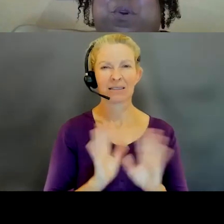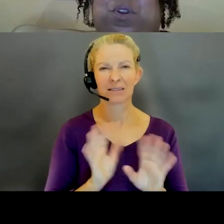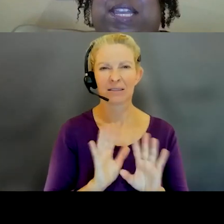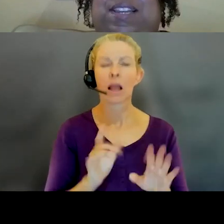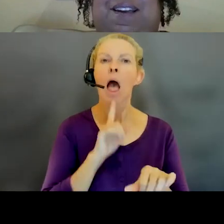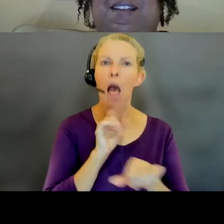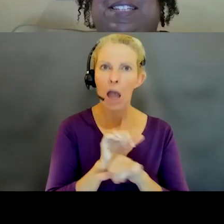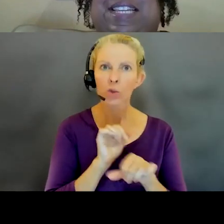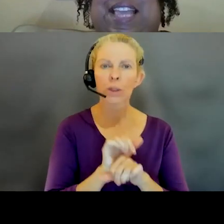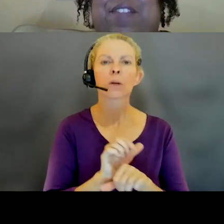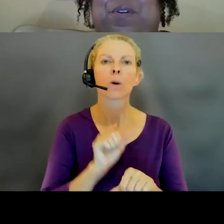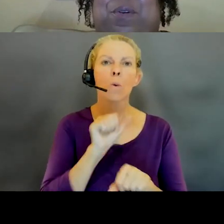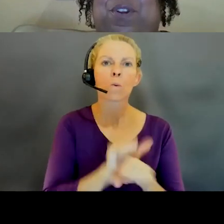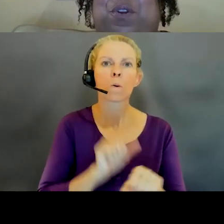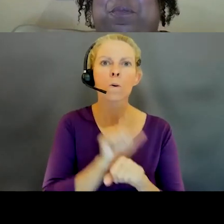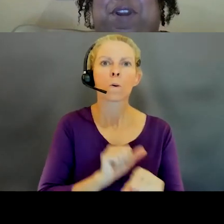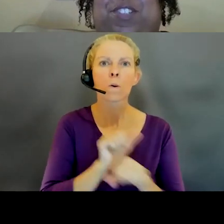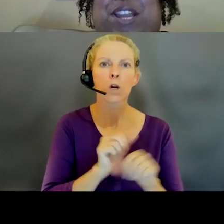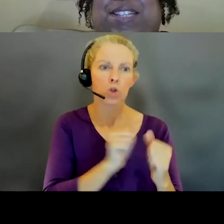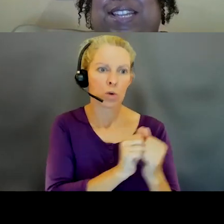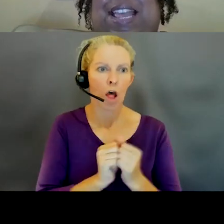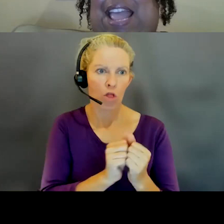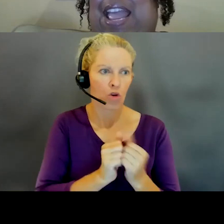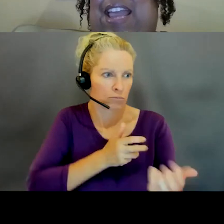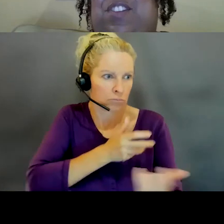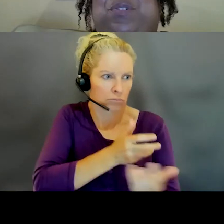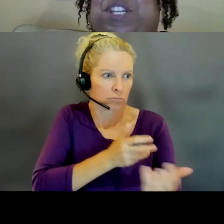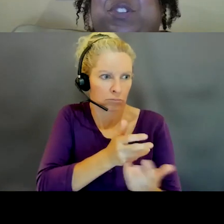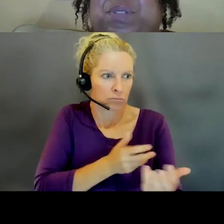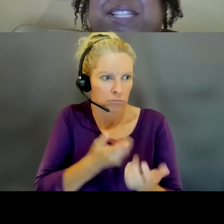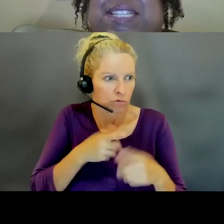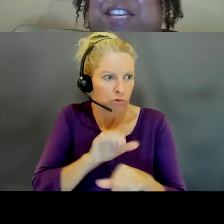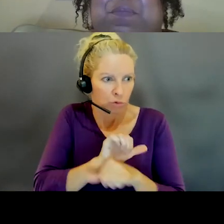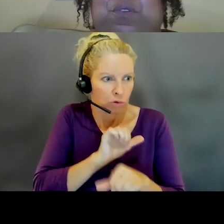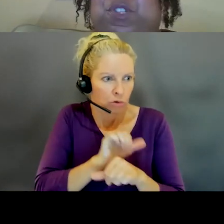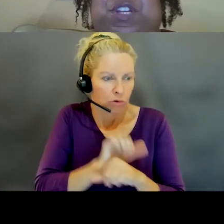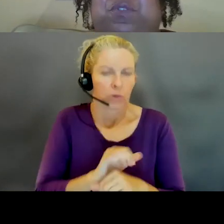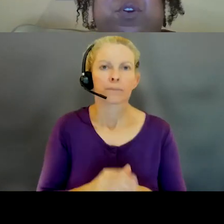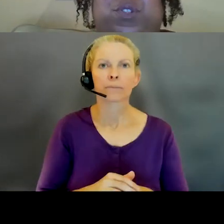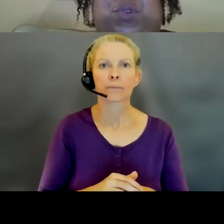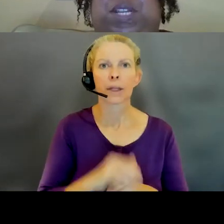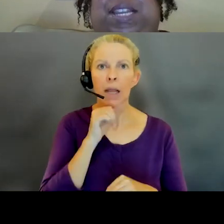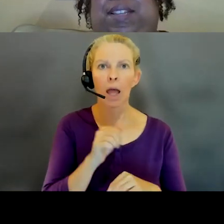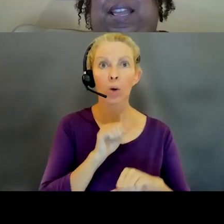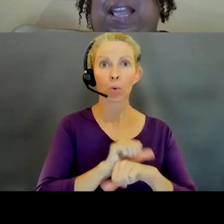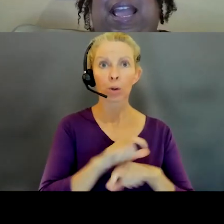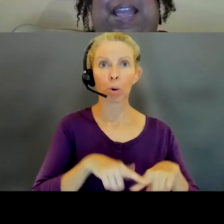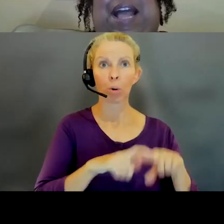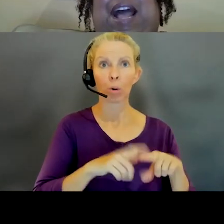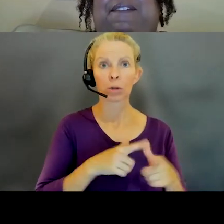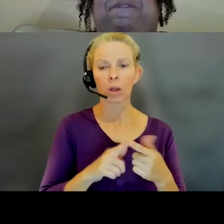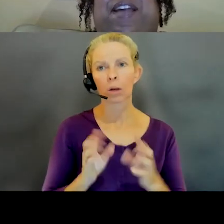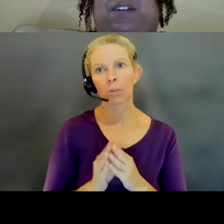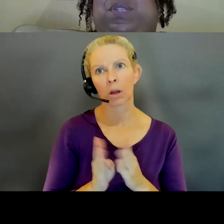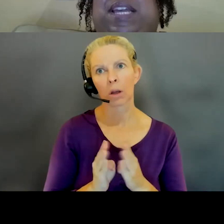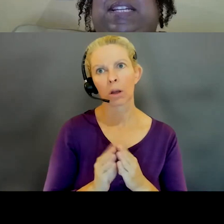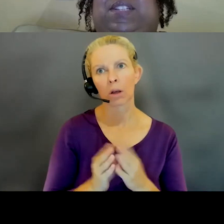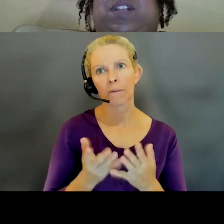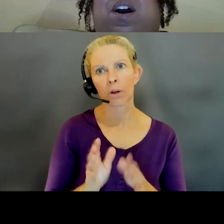working together on a project. You can do this in person or virtually. I have found that it is